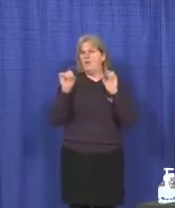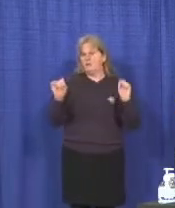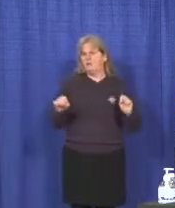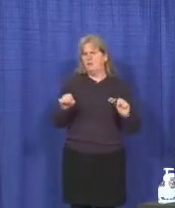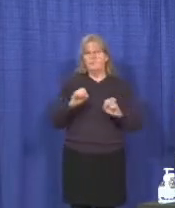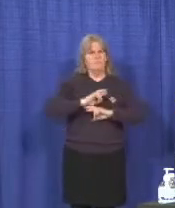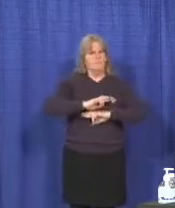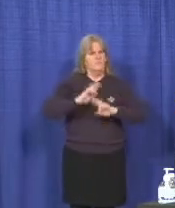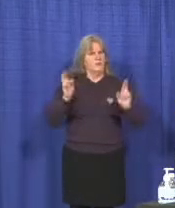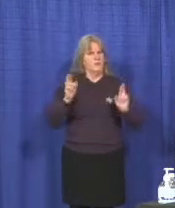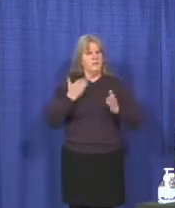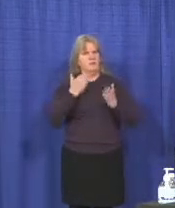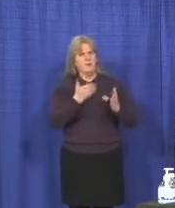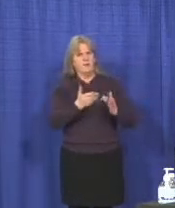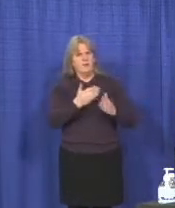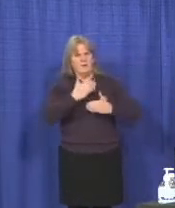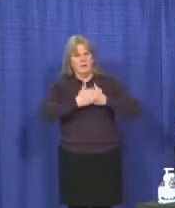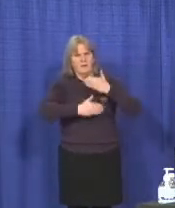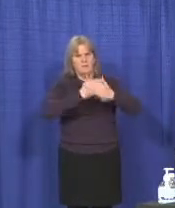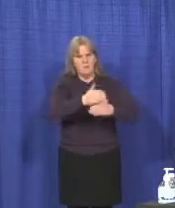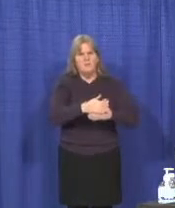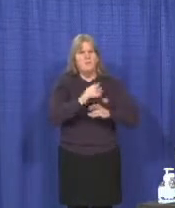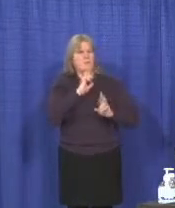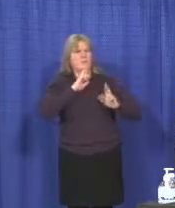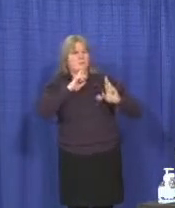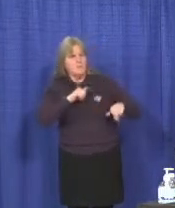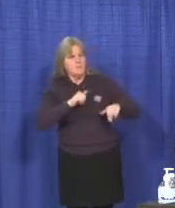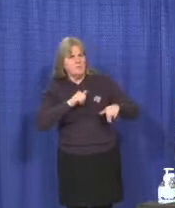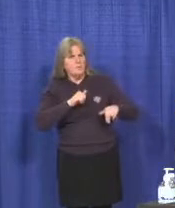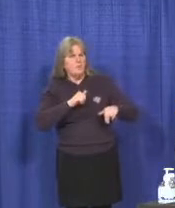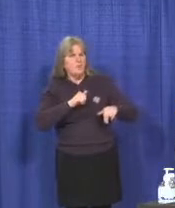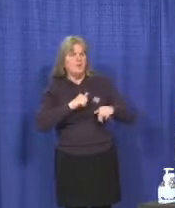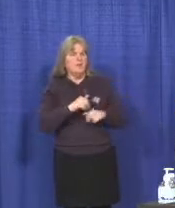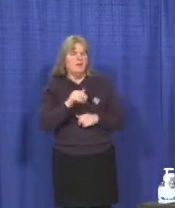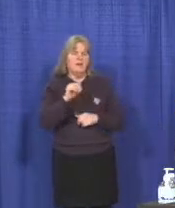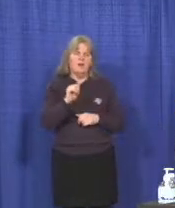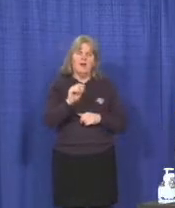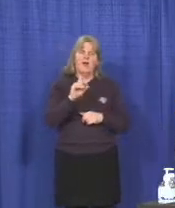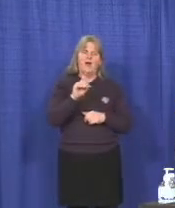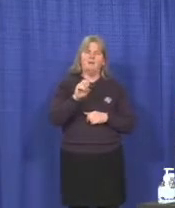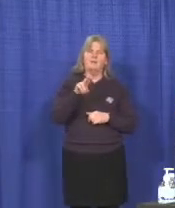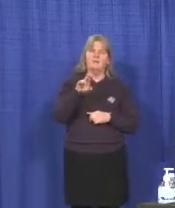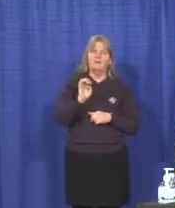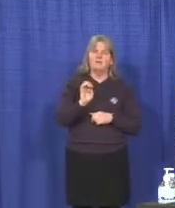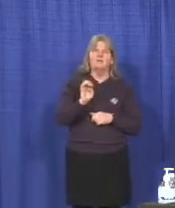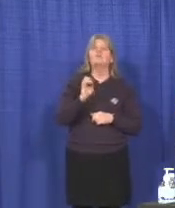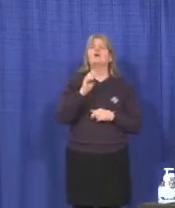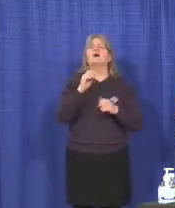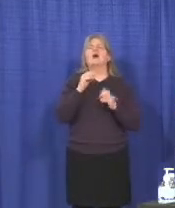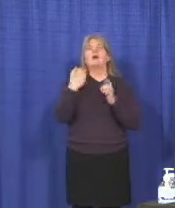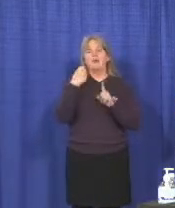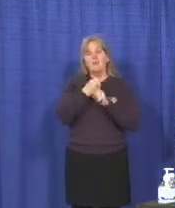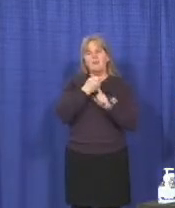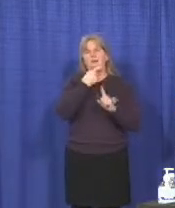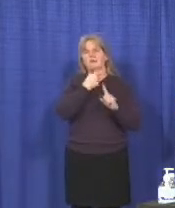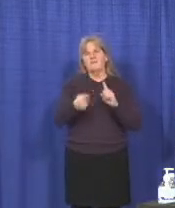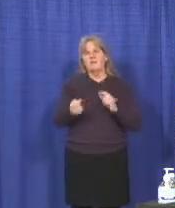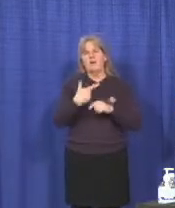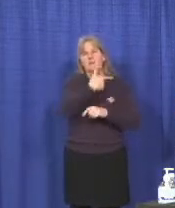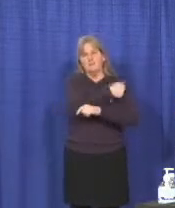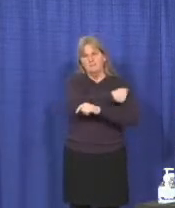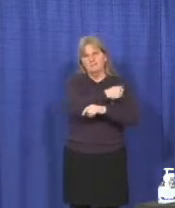reporting vaccine reactions.